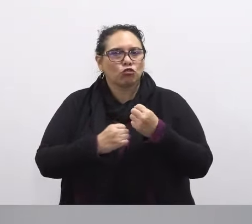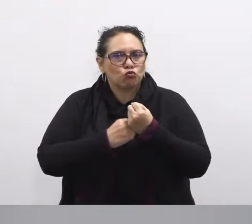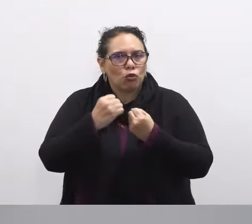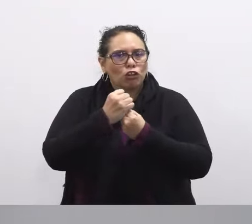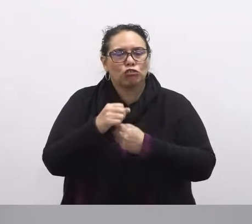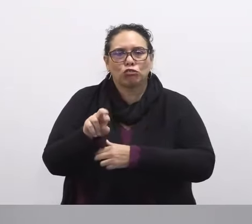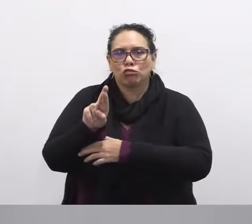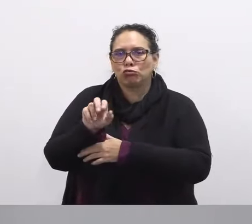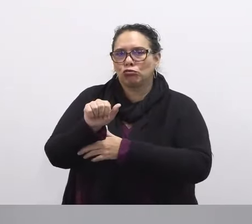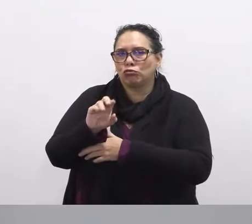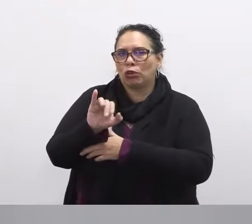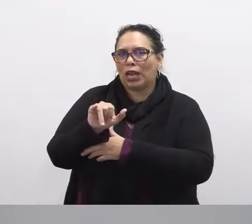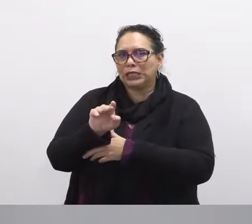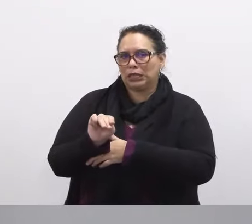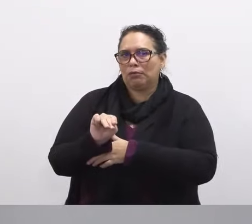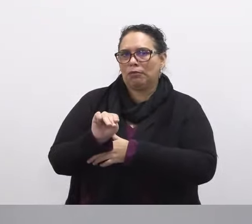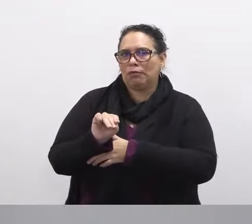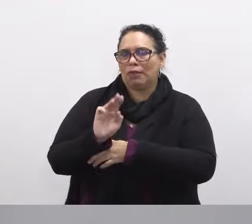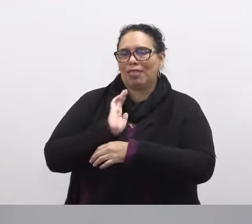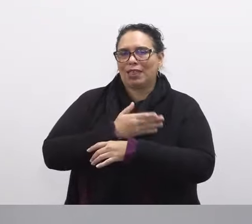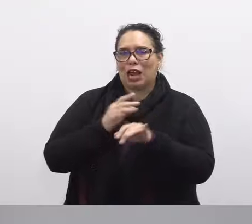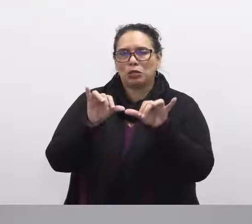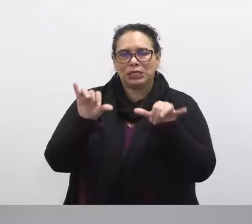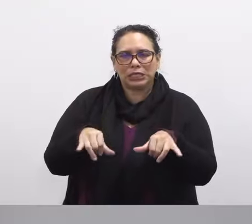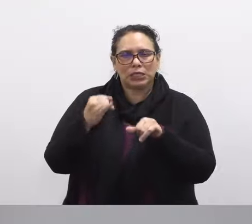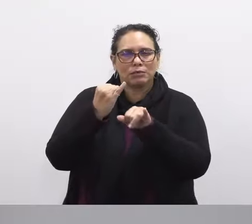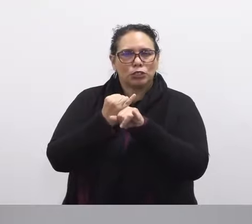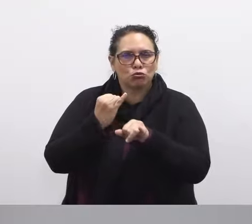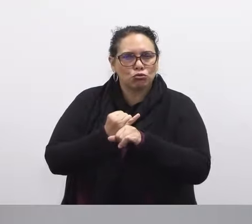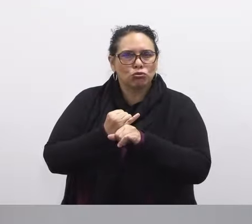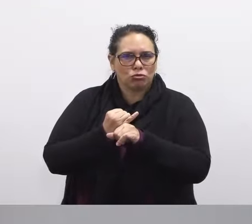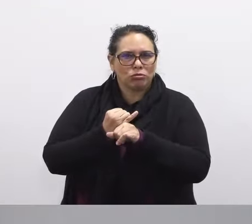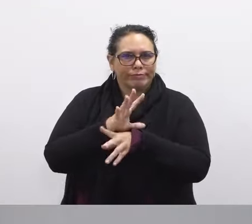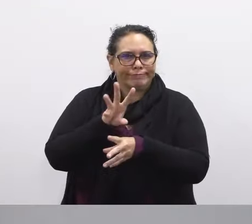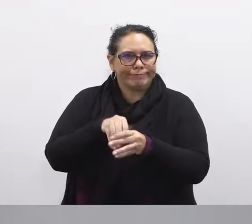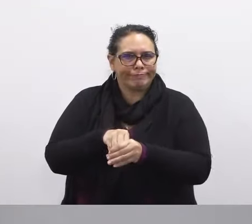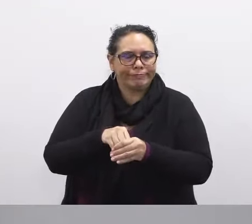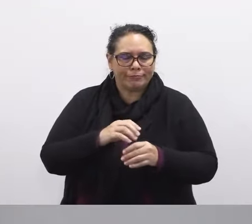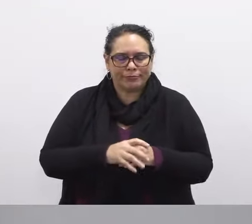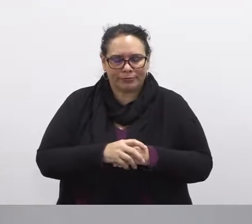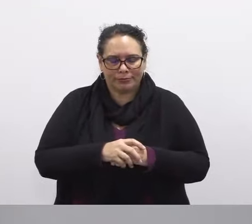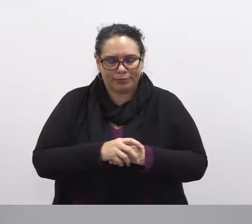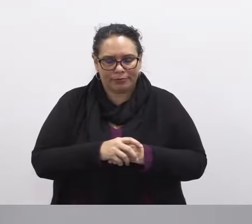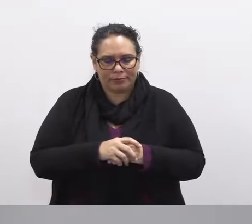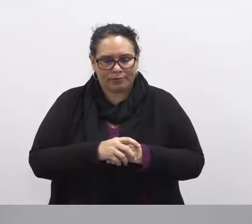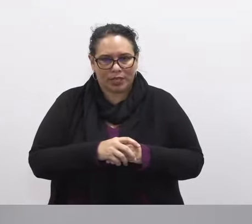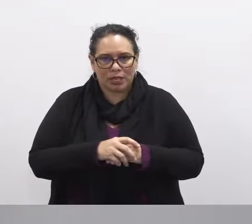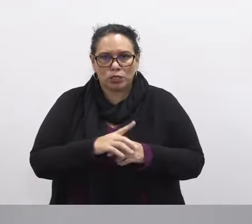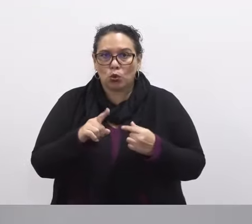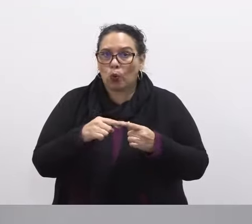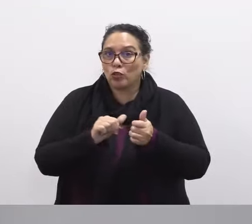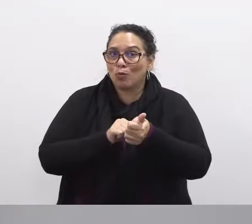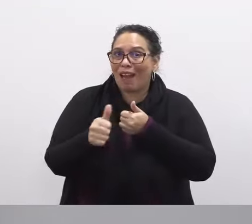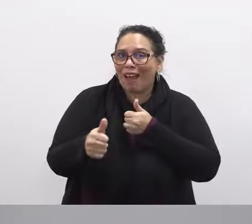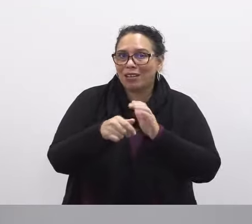that our systems and institutions play. And so when we pass policies like our equity policy